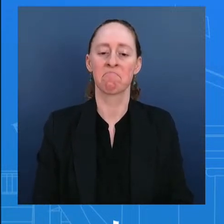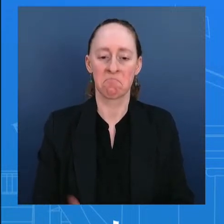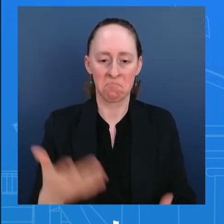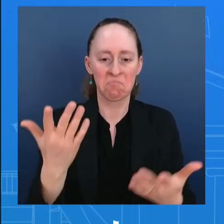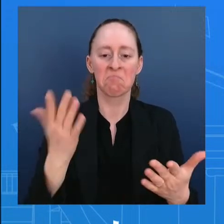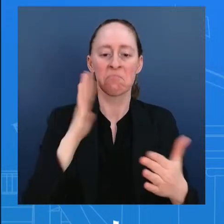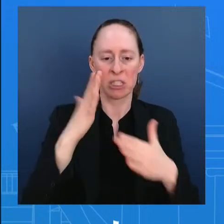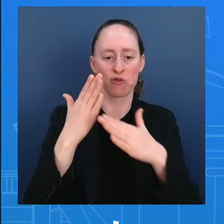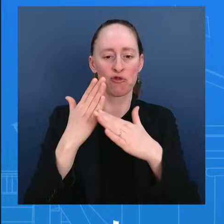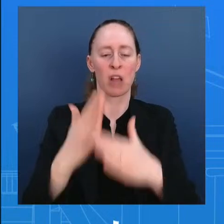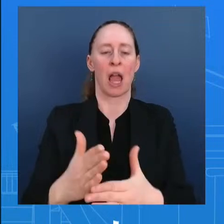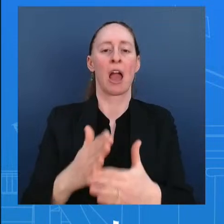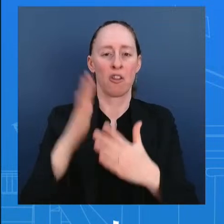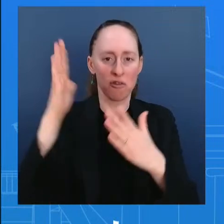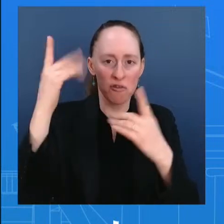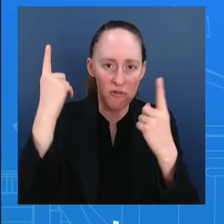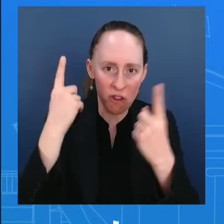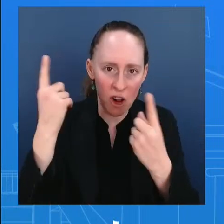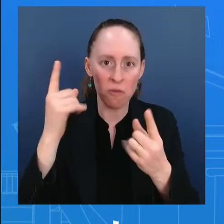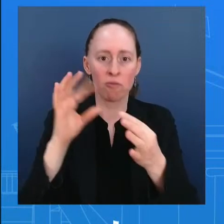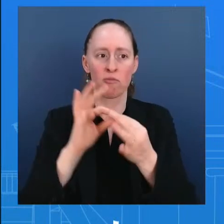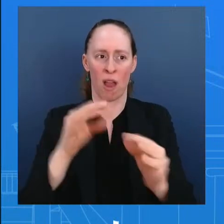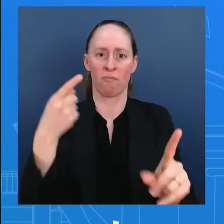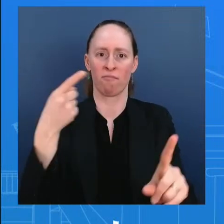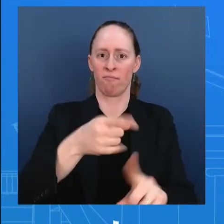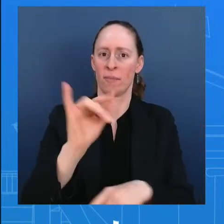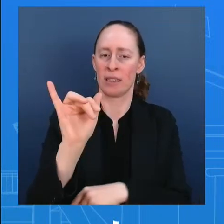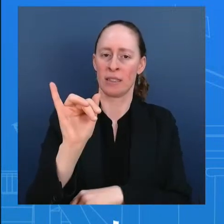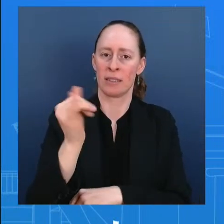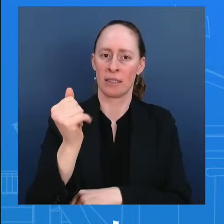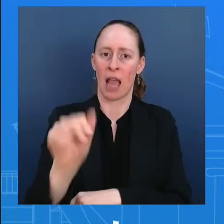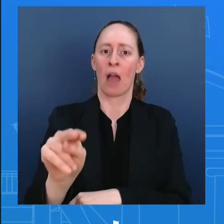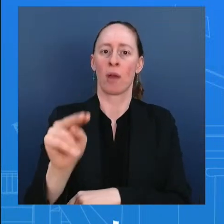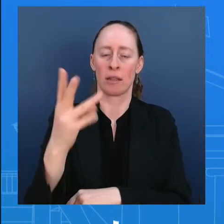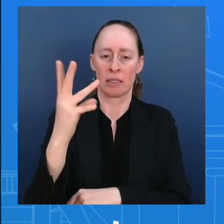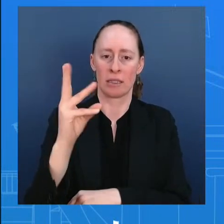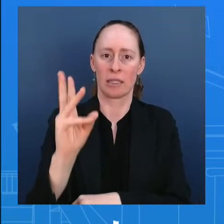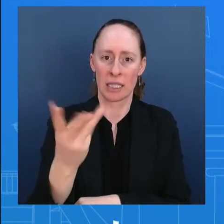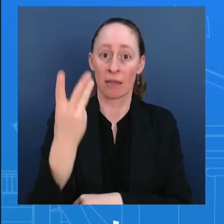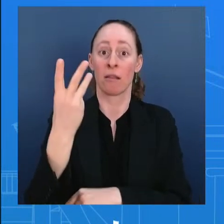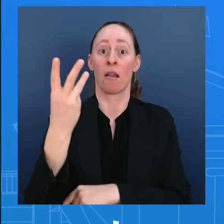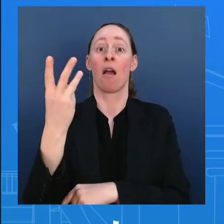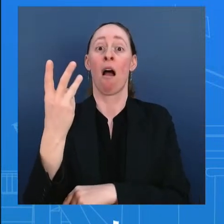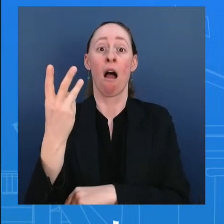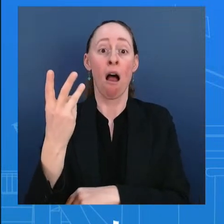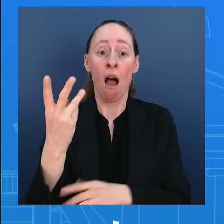Nothing has changed. And I think this is a president that has spoken multiple times